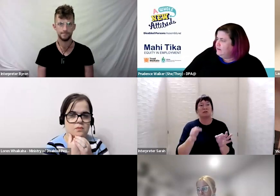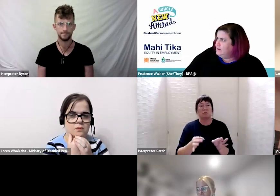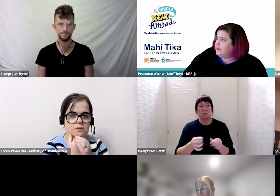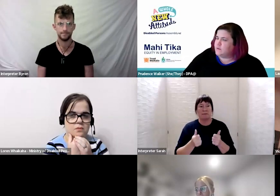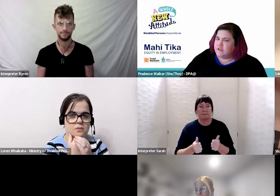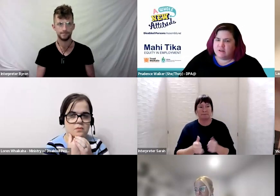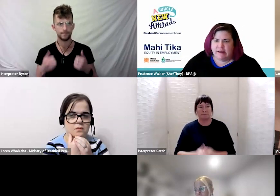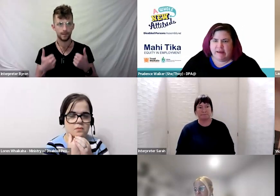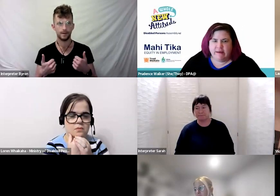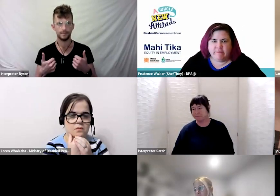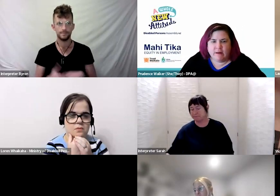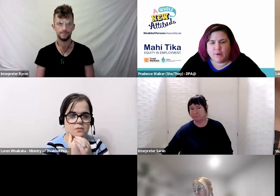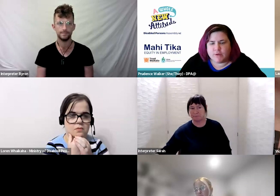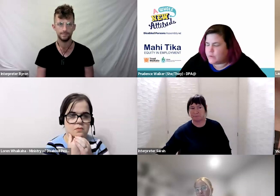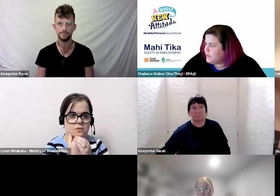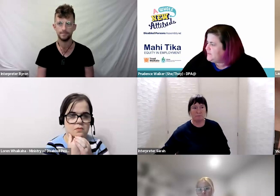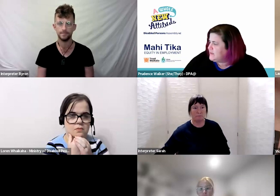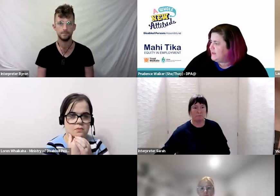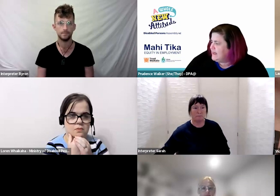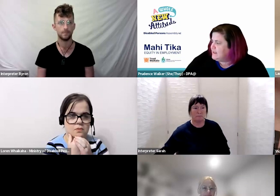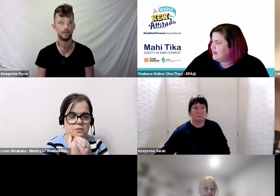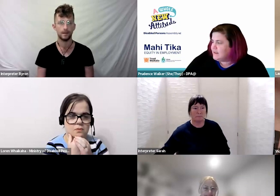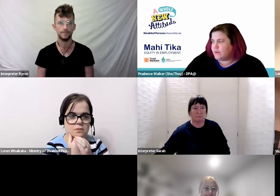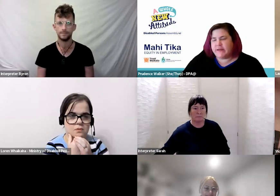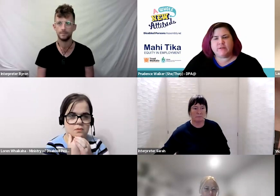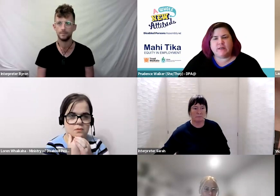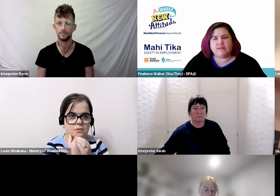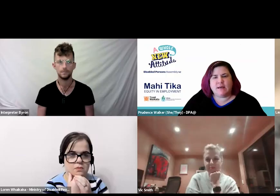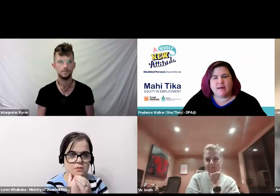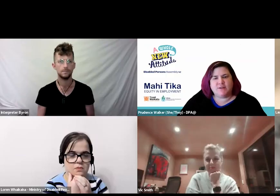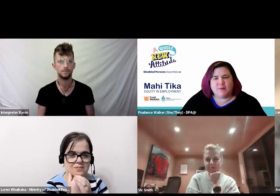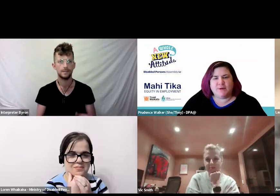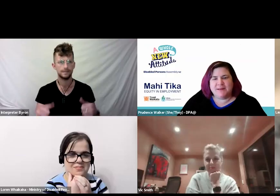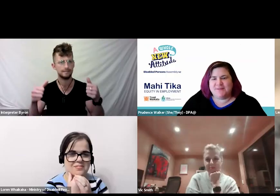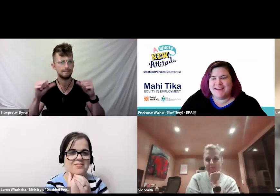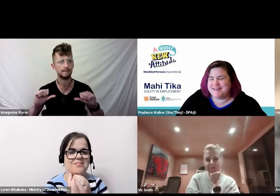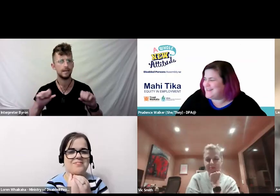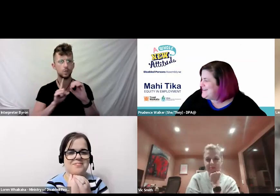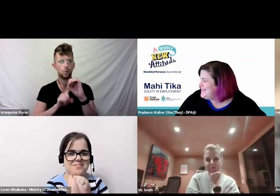The next question, I have, and I’m not sure who’s best place to answer it, but just jump in if that is you.